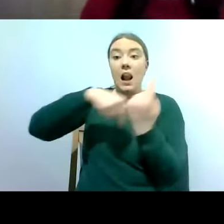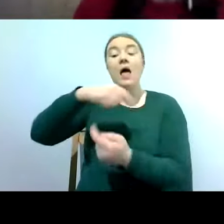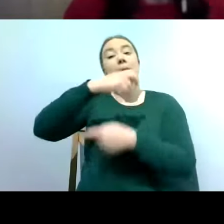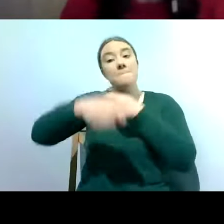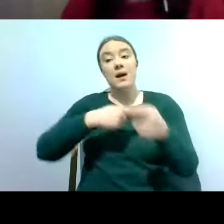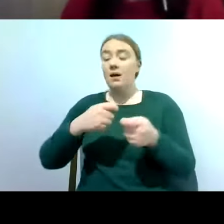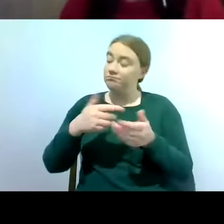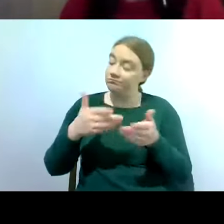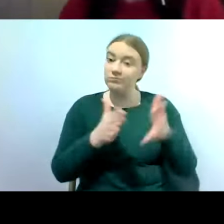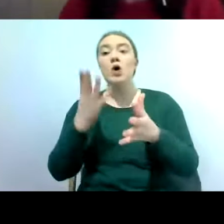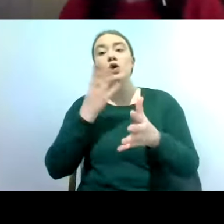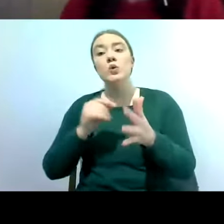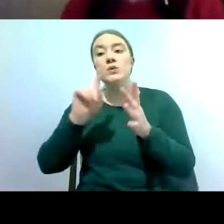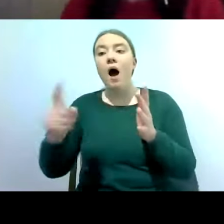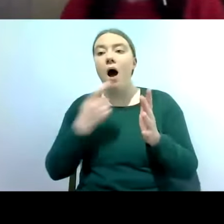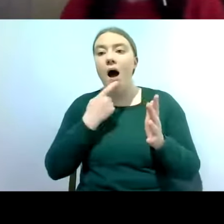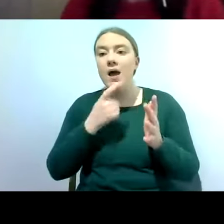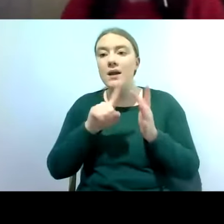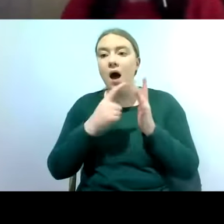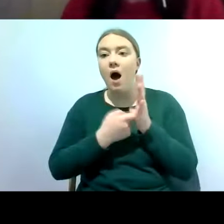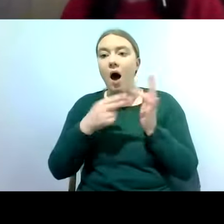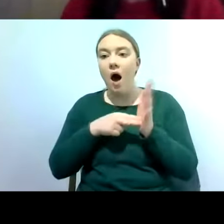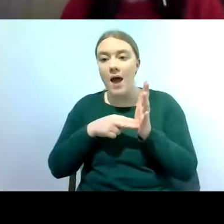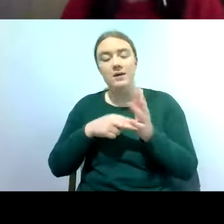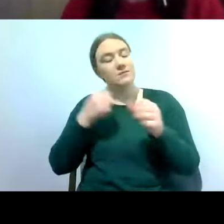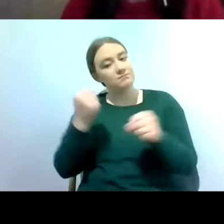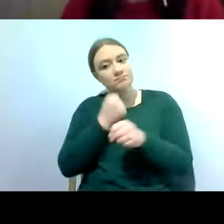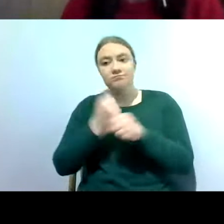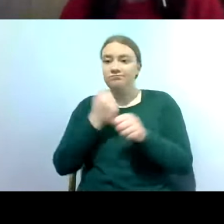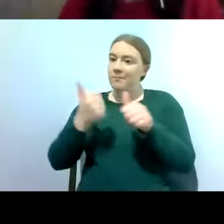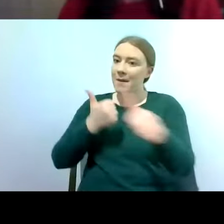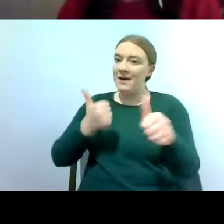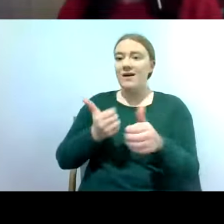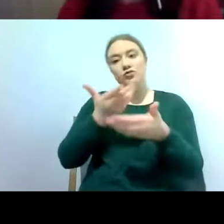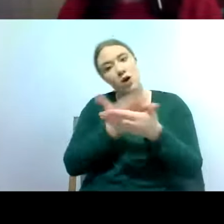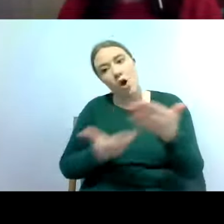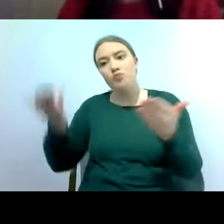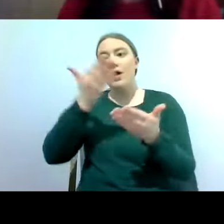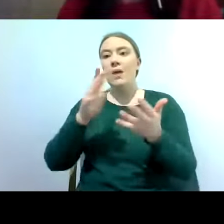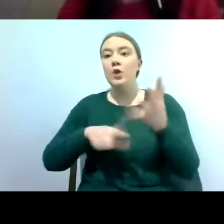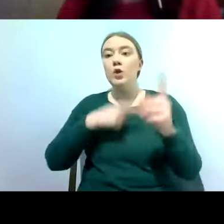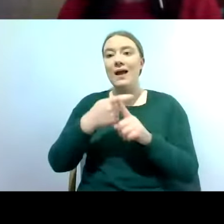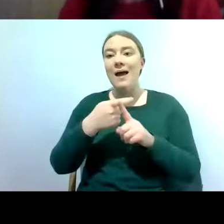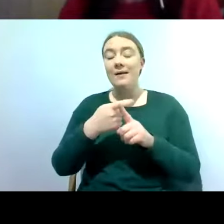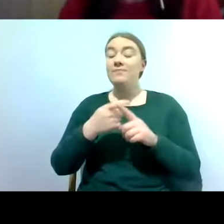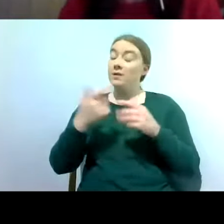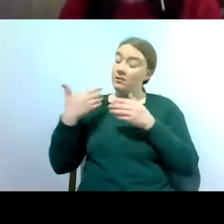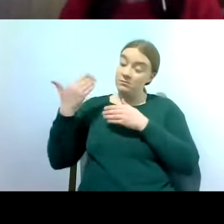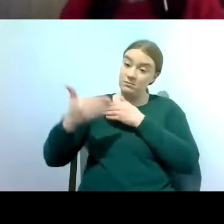and supplying some of the manufacturing across the uk and then in the 1890s it was converted into